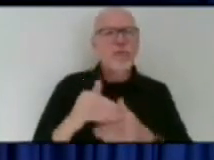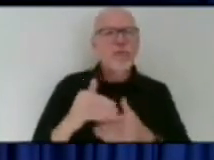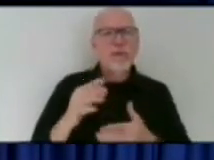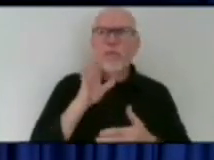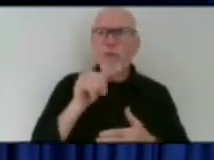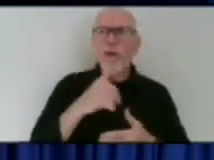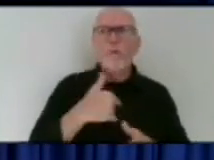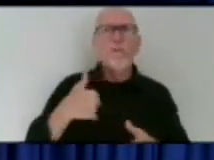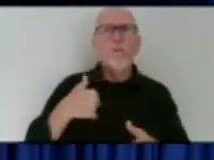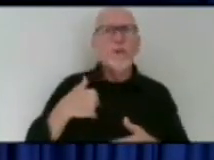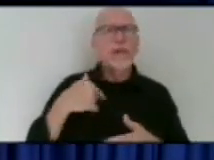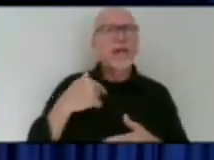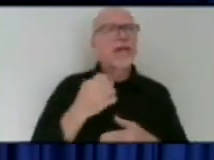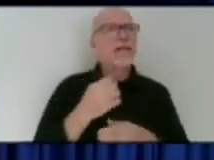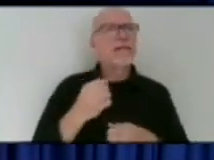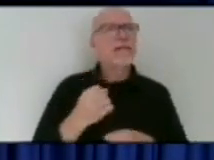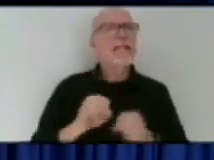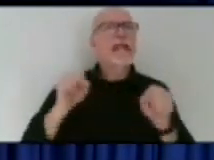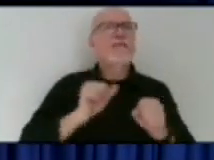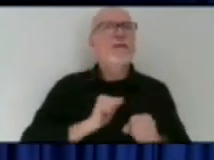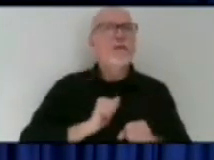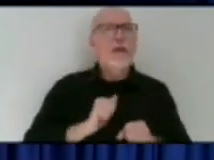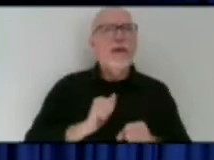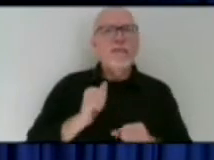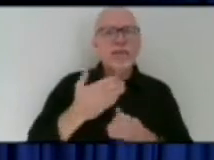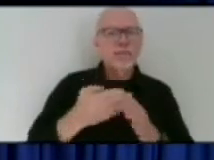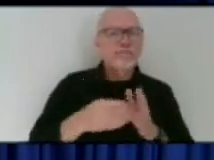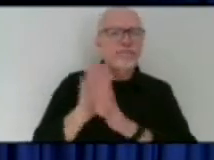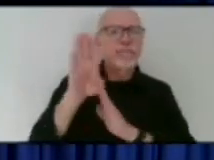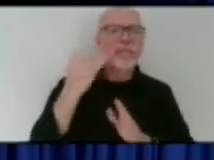saved ourselves some of this surge if the state had done something soon?